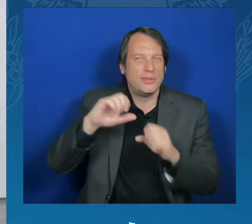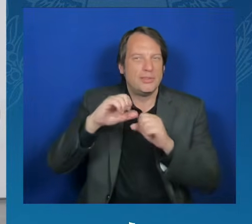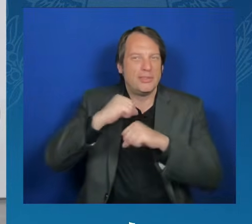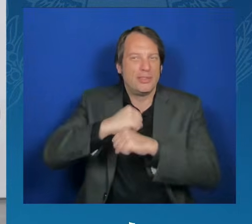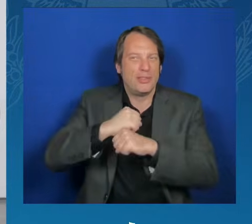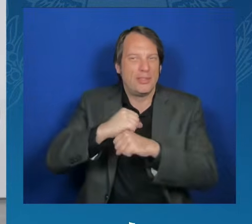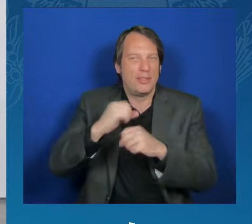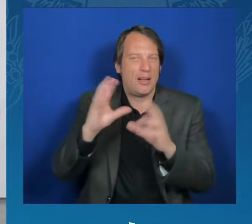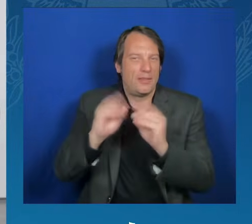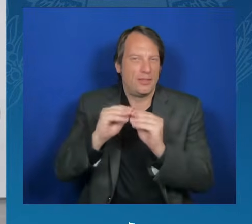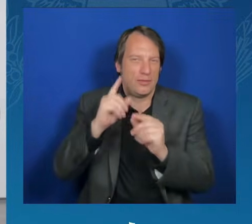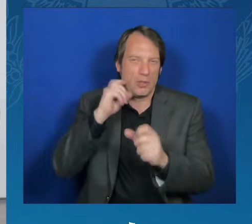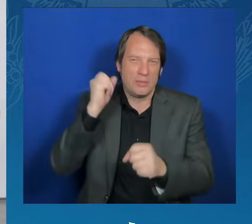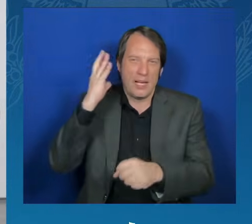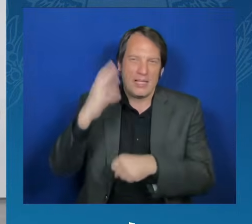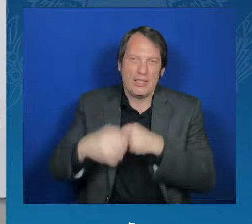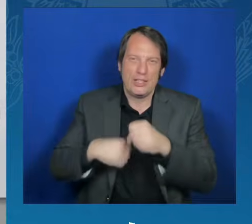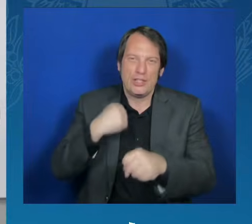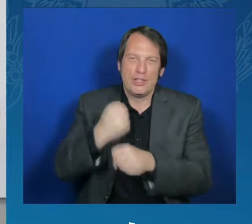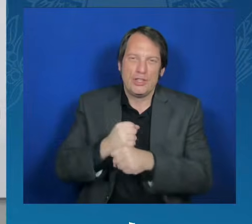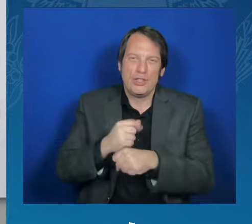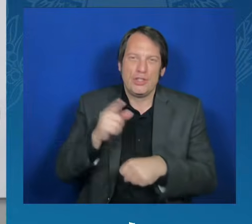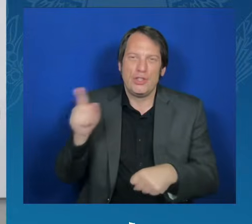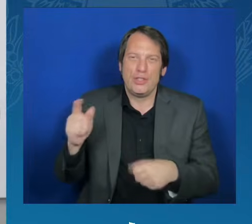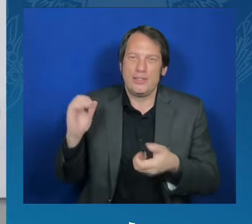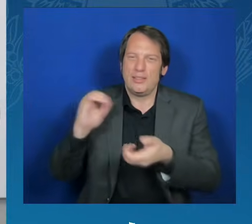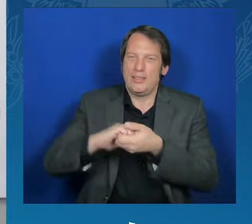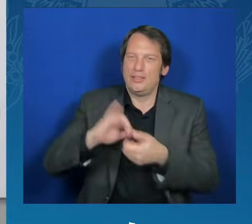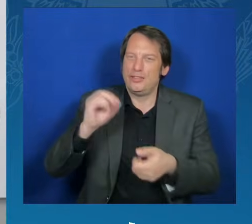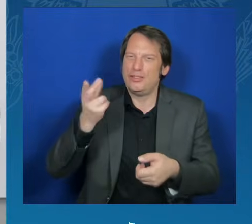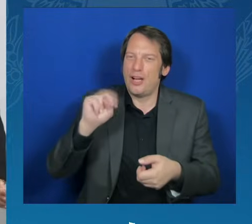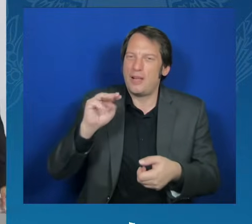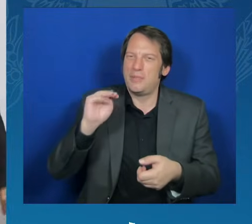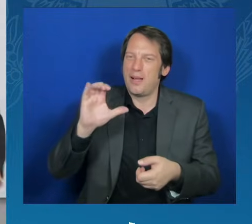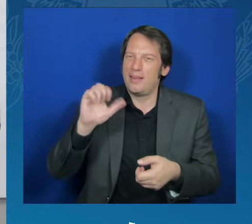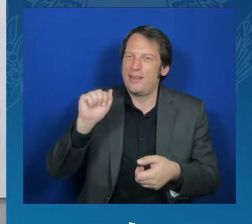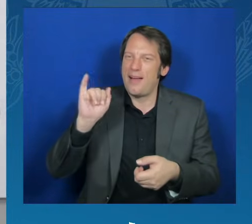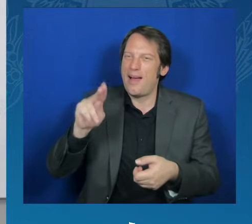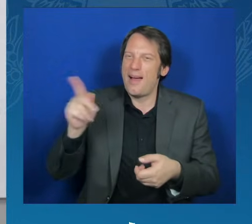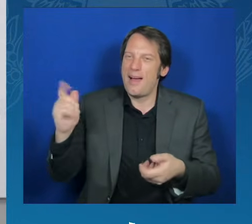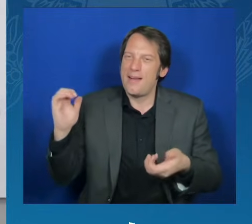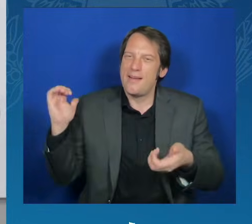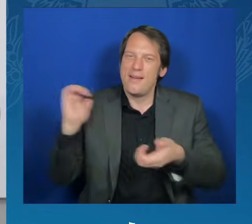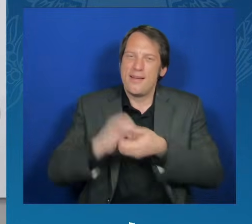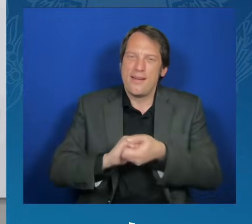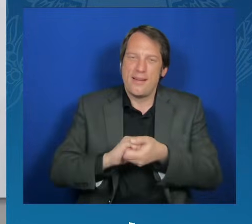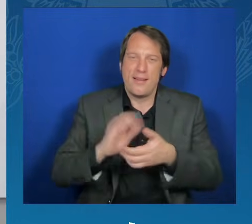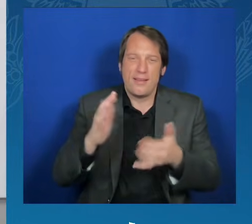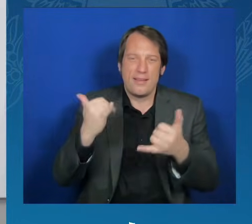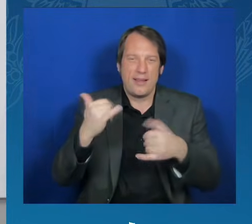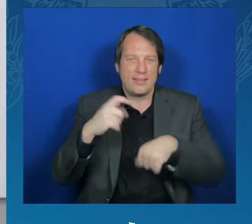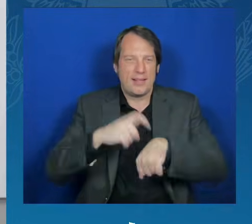We are running late. So, I have to -- afraid I cannot go into a long discussion.